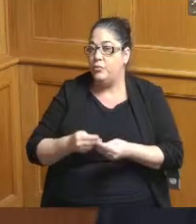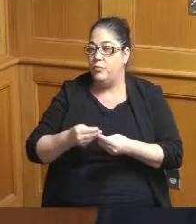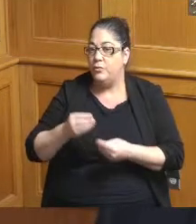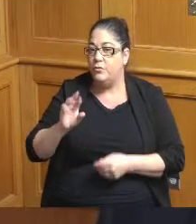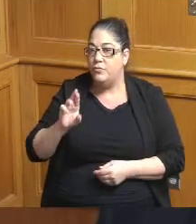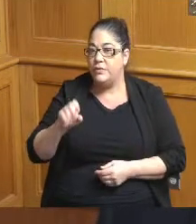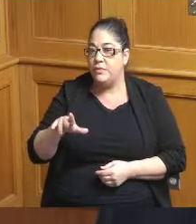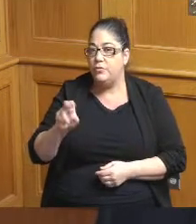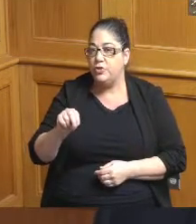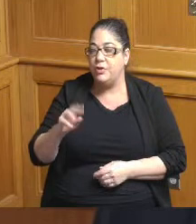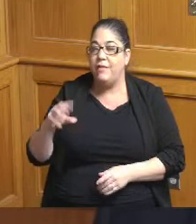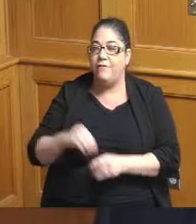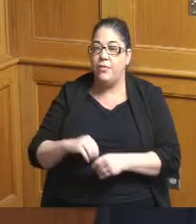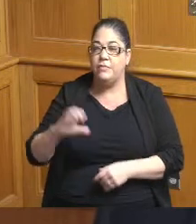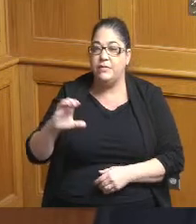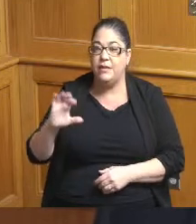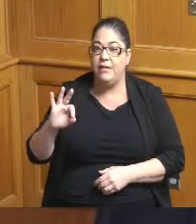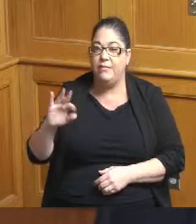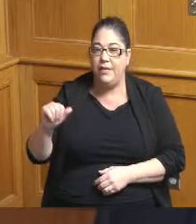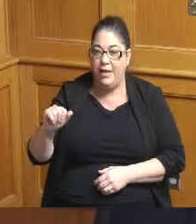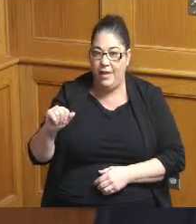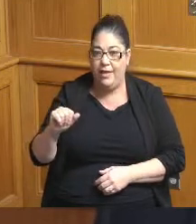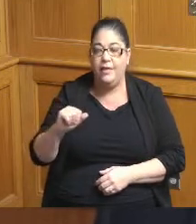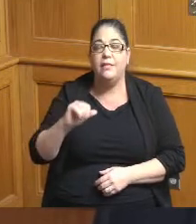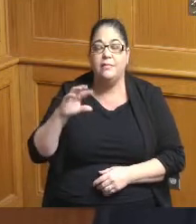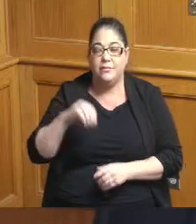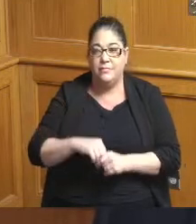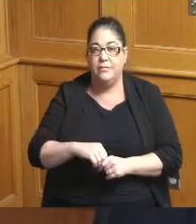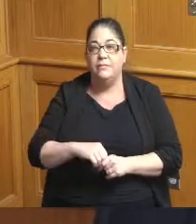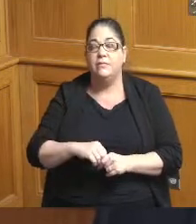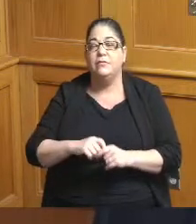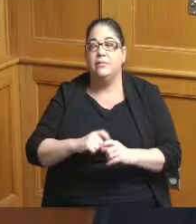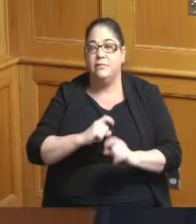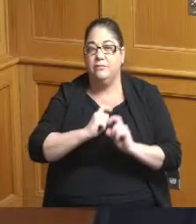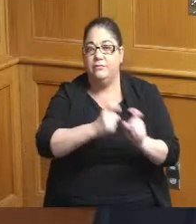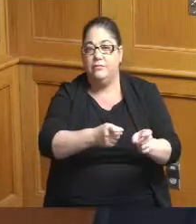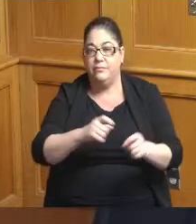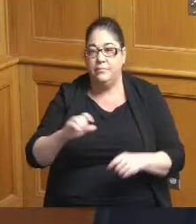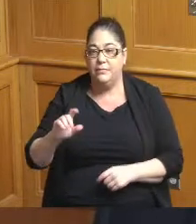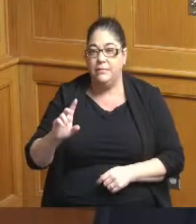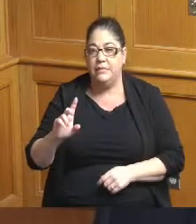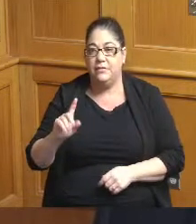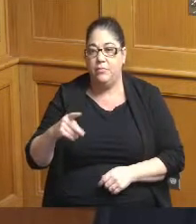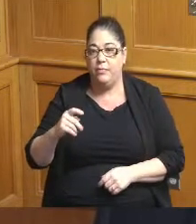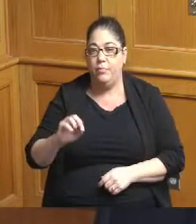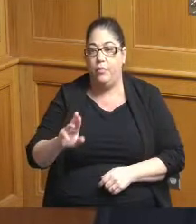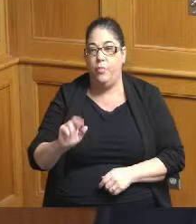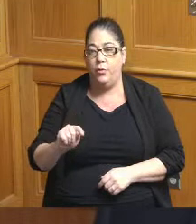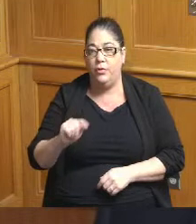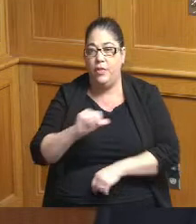the CFA as well both designating the port as our agent for doing this and then working this process